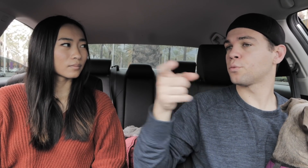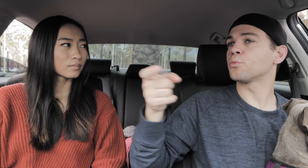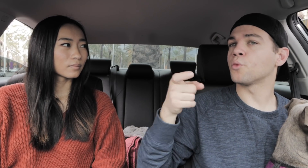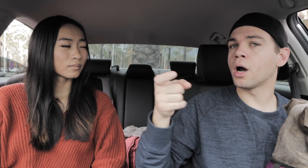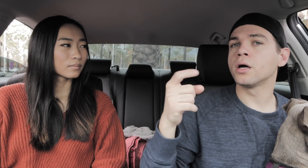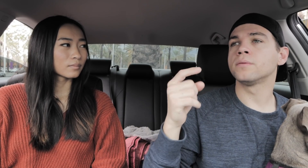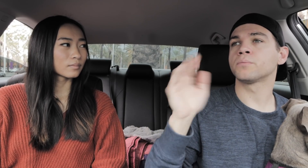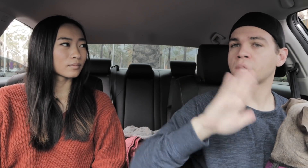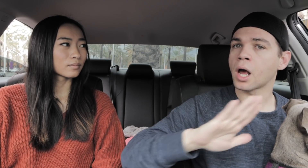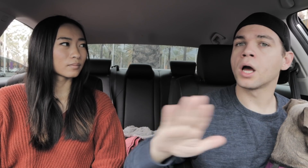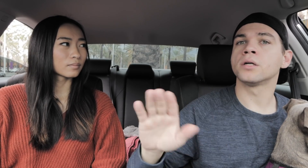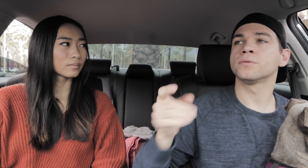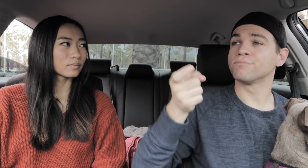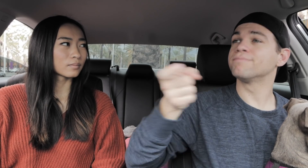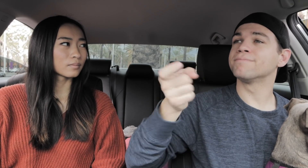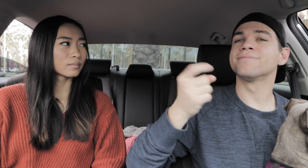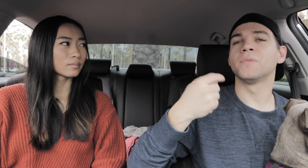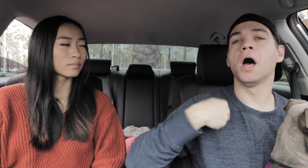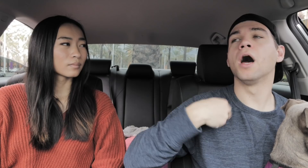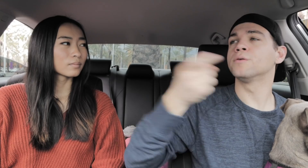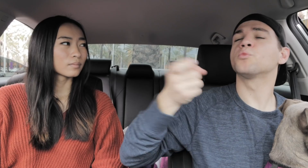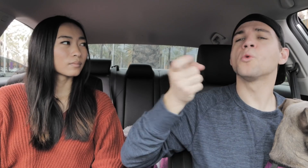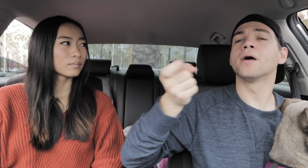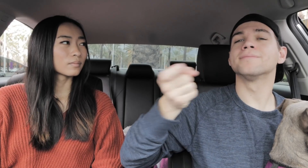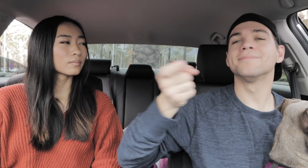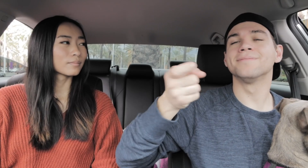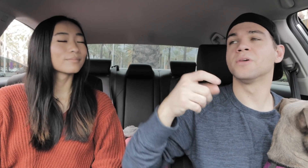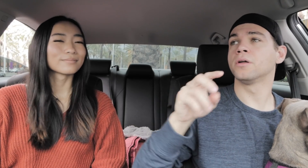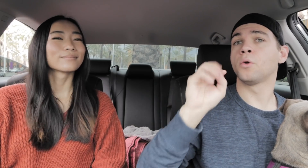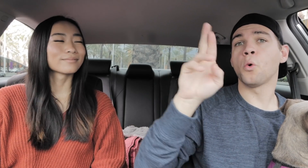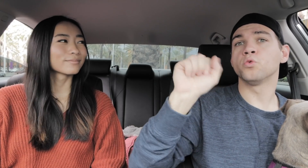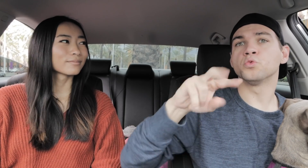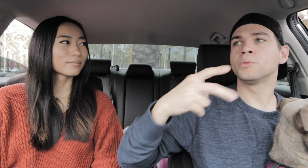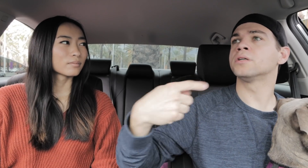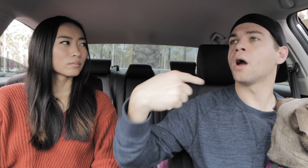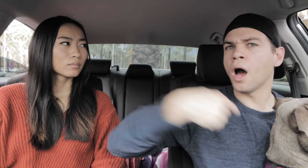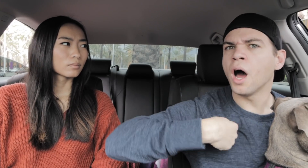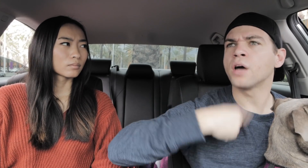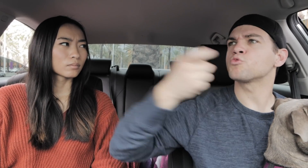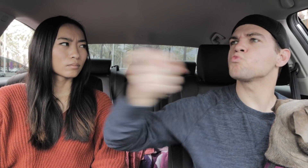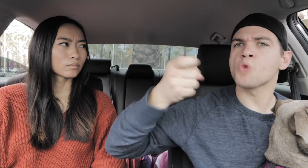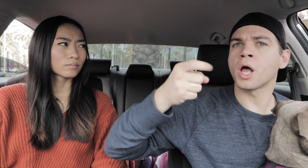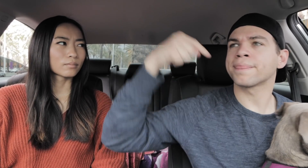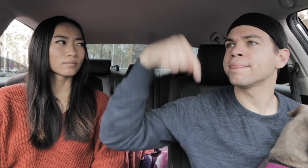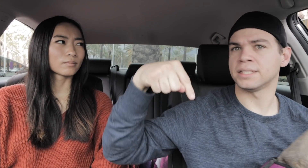now I'll explain, run(manage) could mean run(manage) nice run